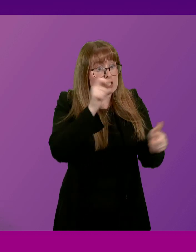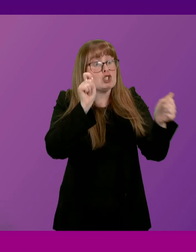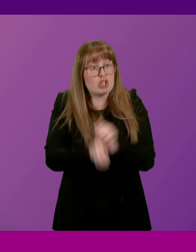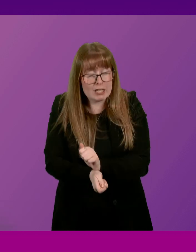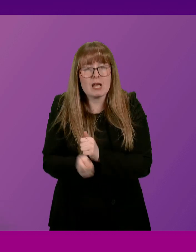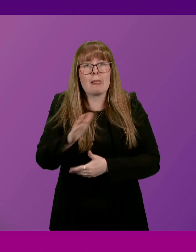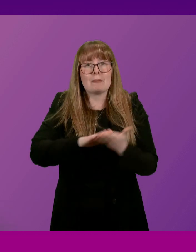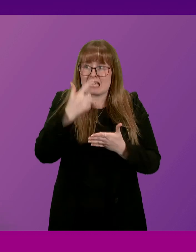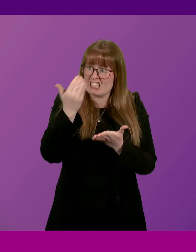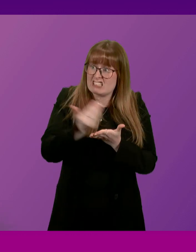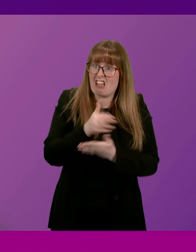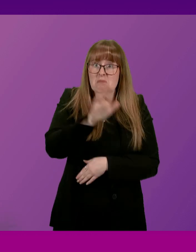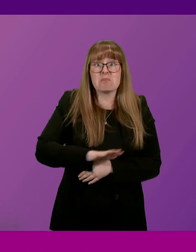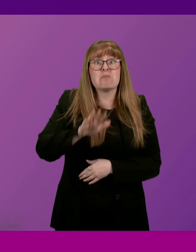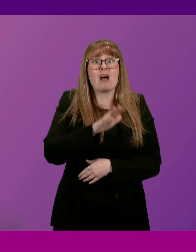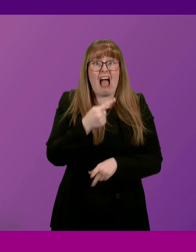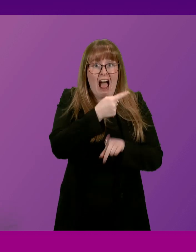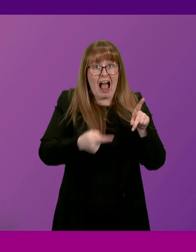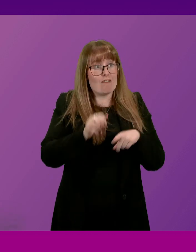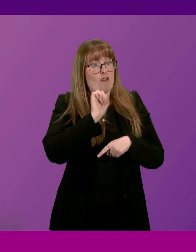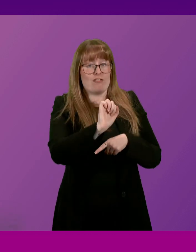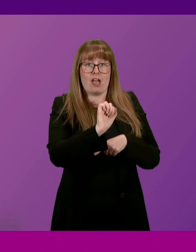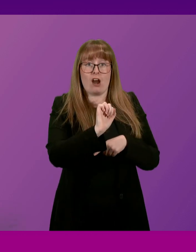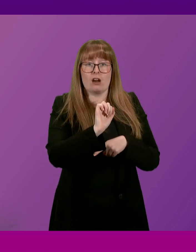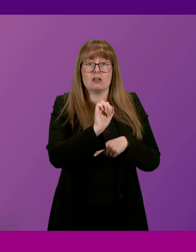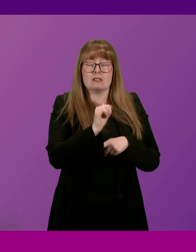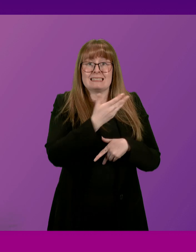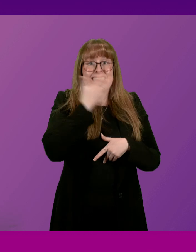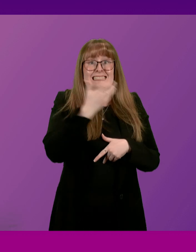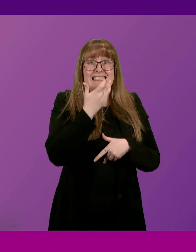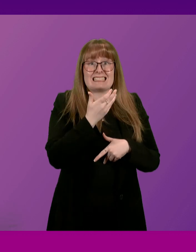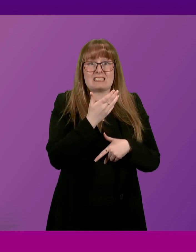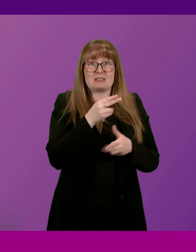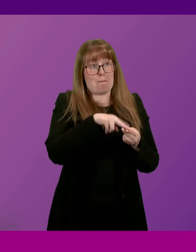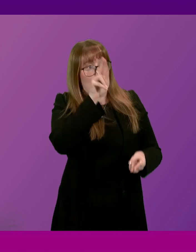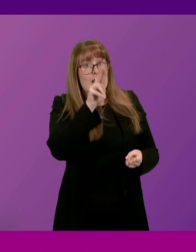can save as much as half of their heating bills, which is something that most people would jump at.